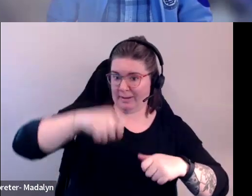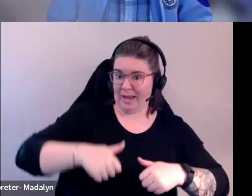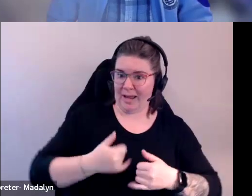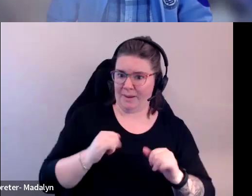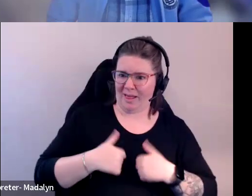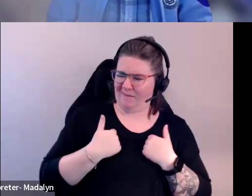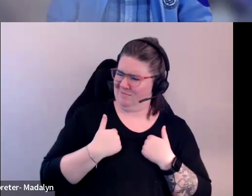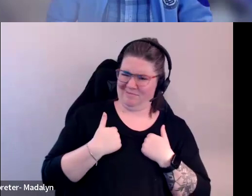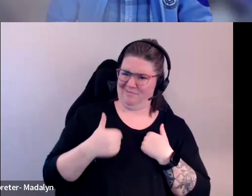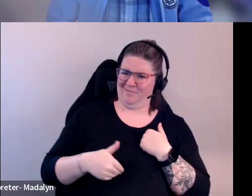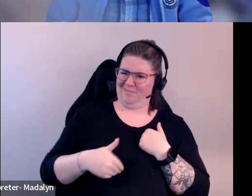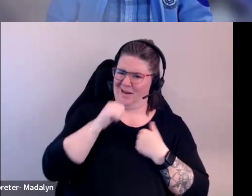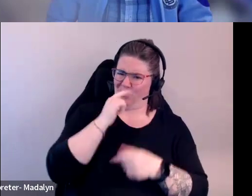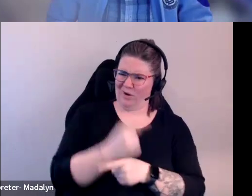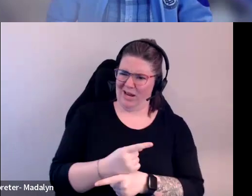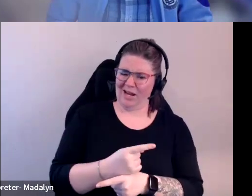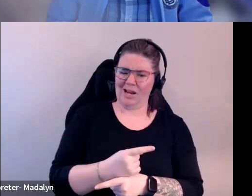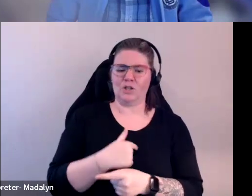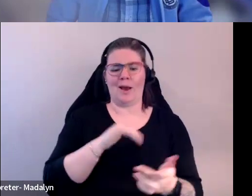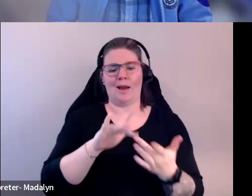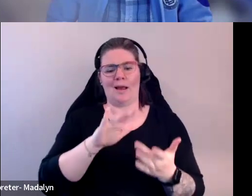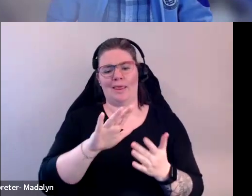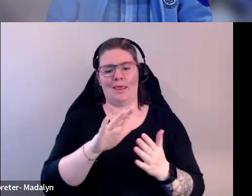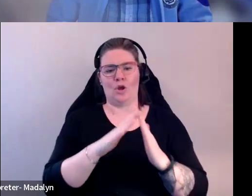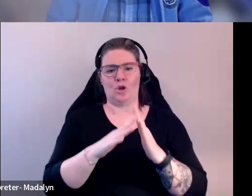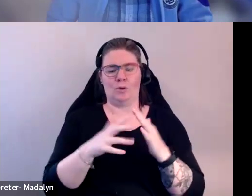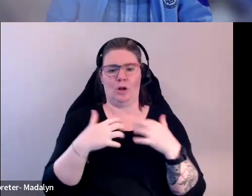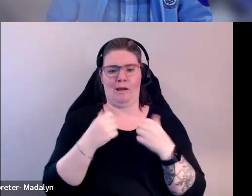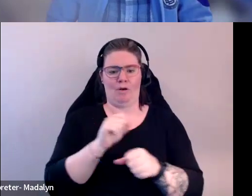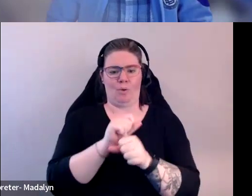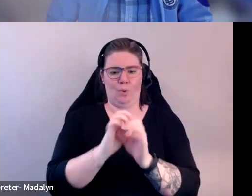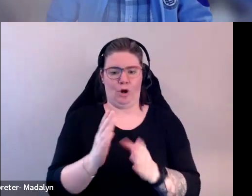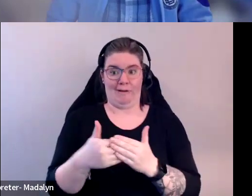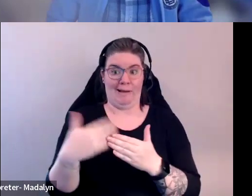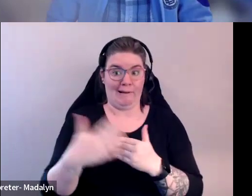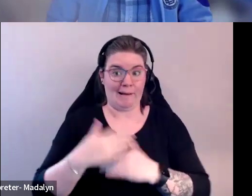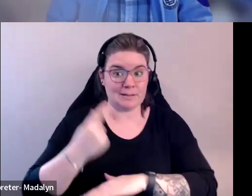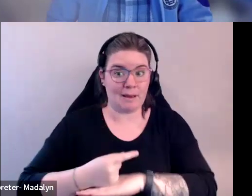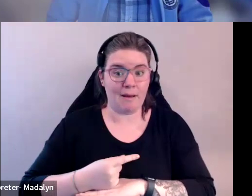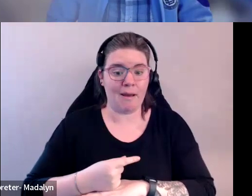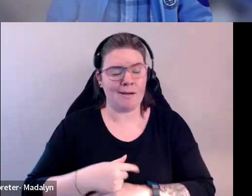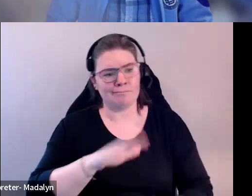Don Posh: So I contacted their community health worker the following day. Don Posh: and within about